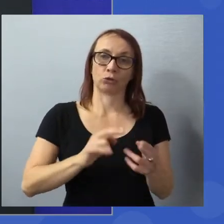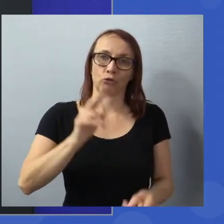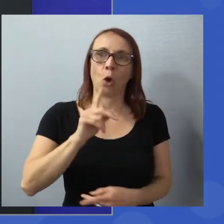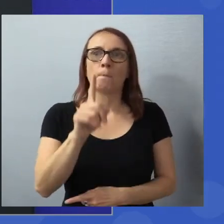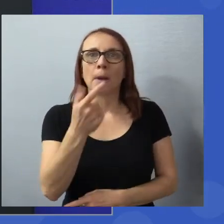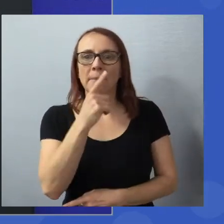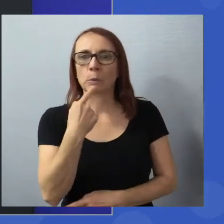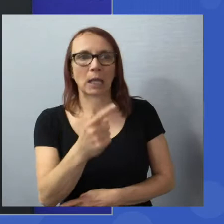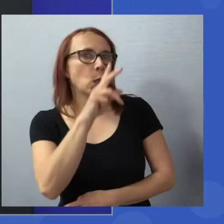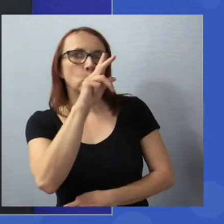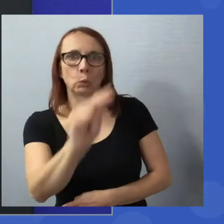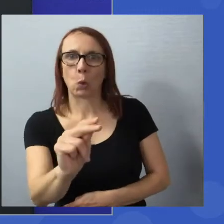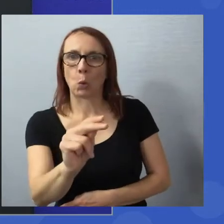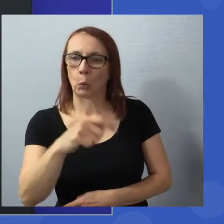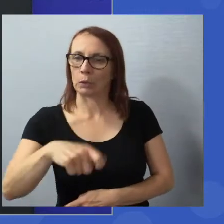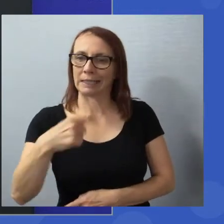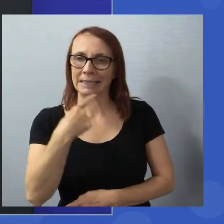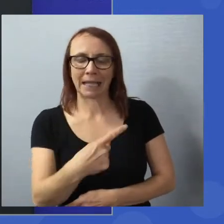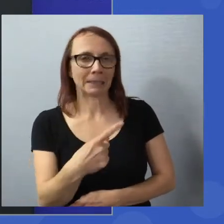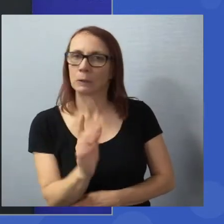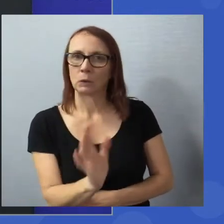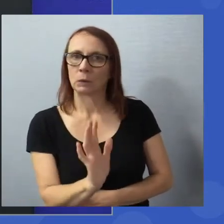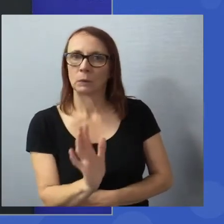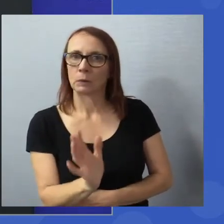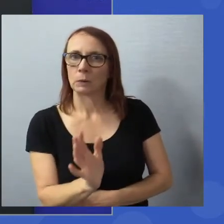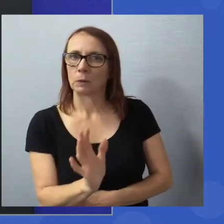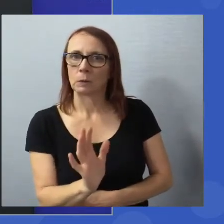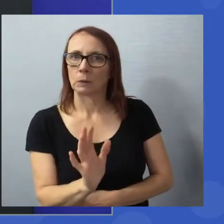me the difference here citizens made a difference here citizens generally in